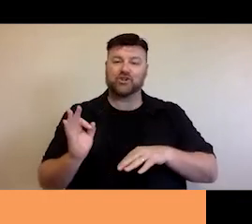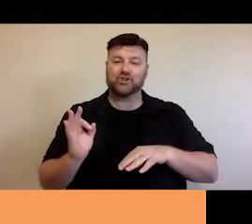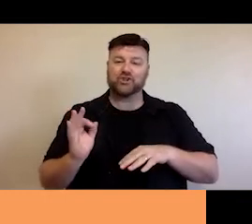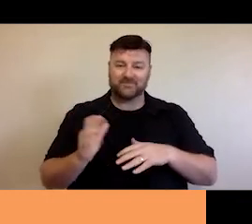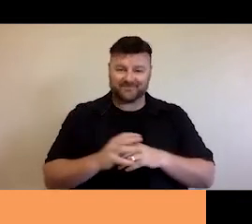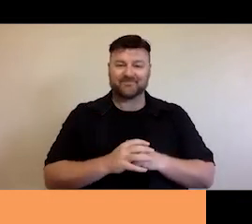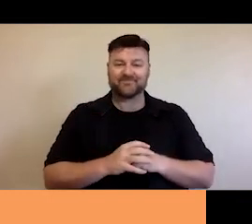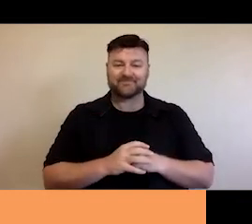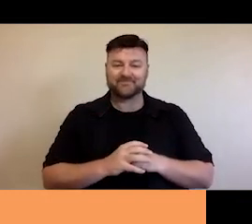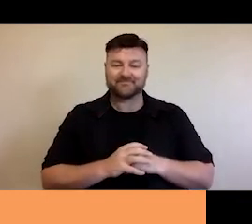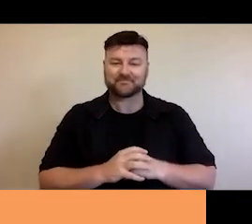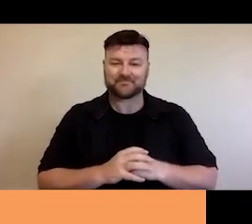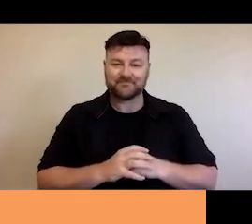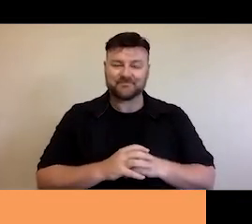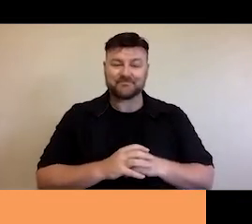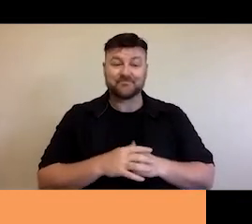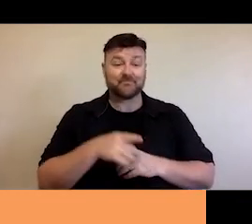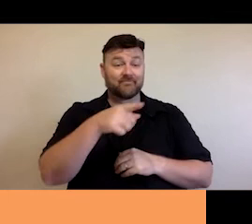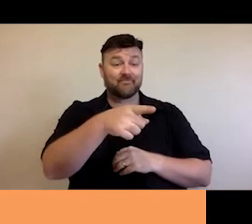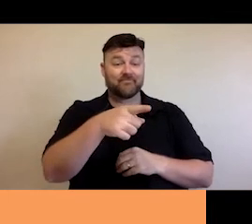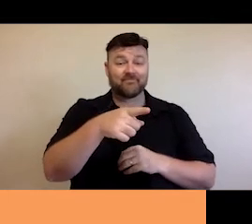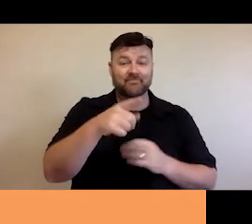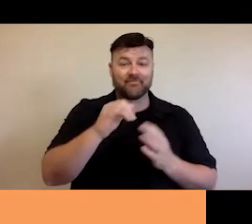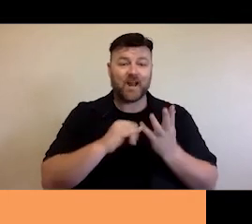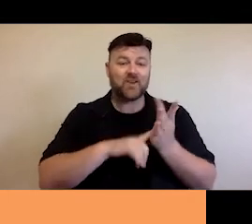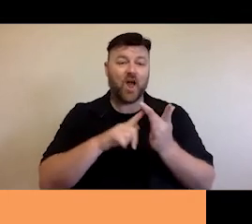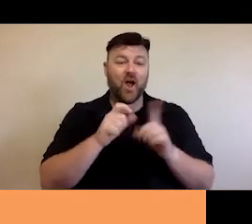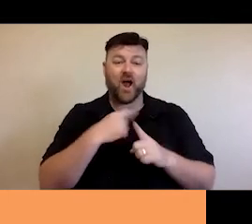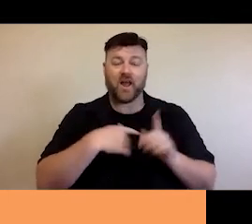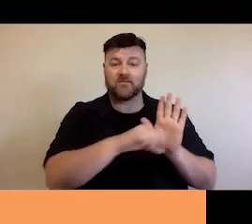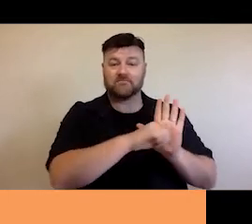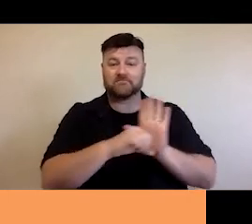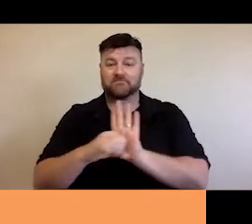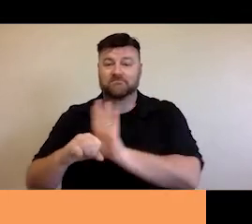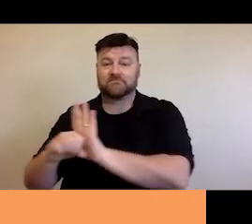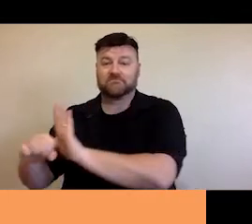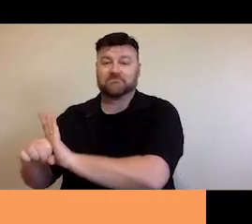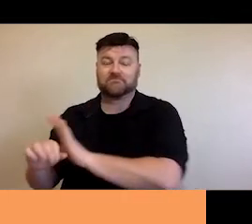Number 1 This slide has four logos horizontally, each outlining